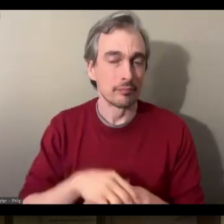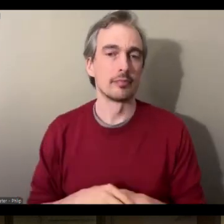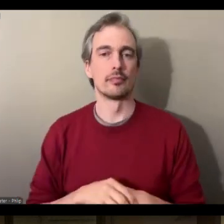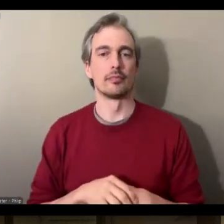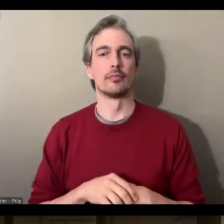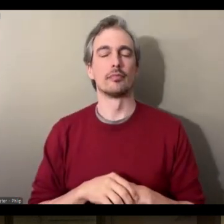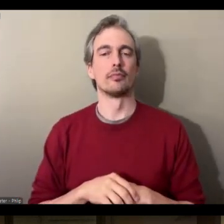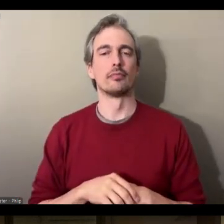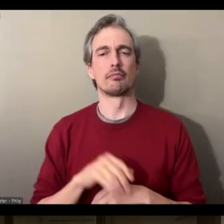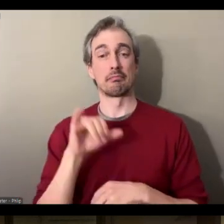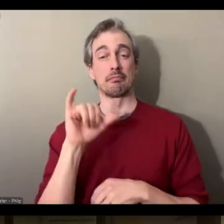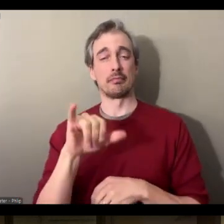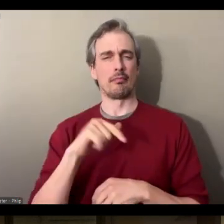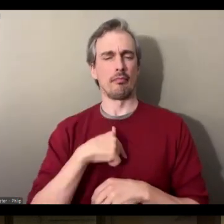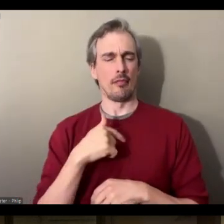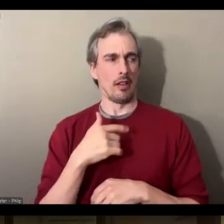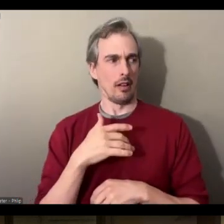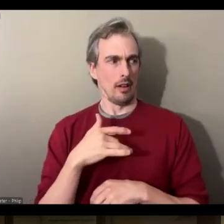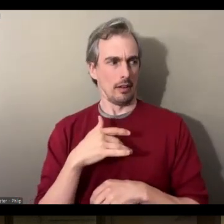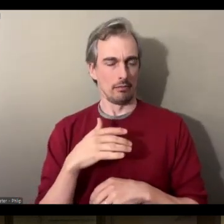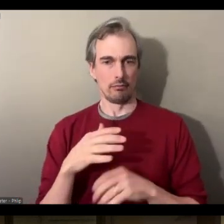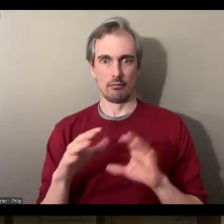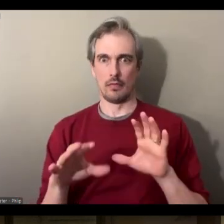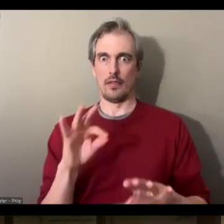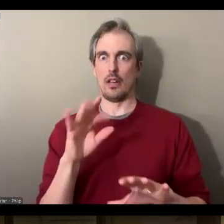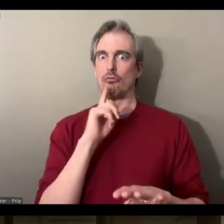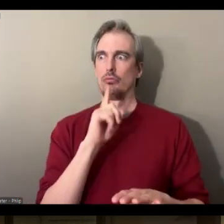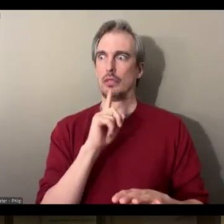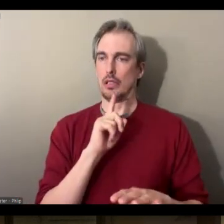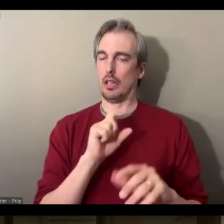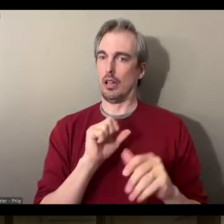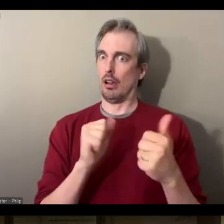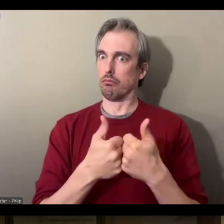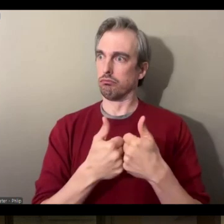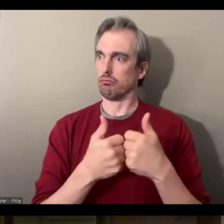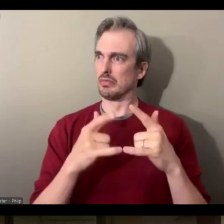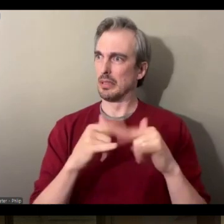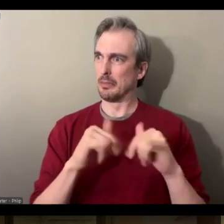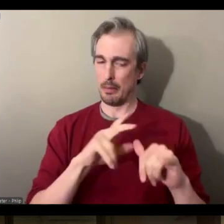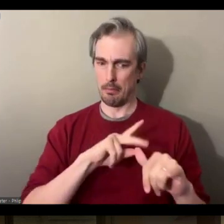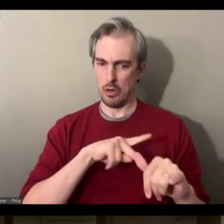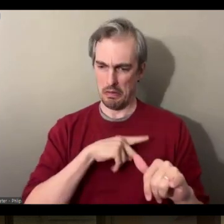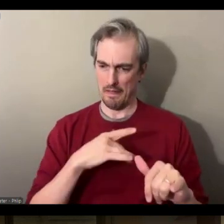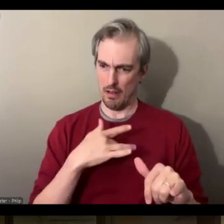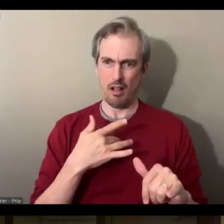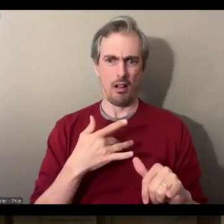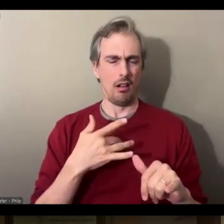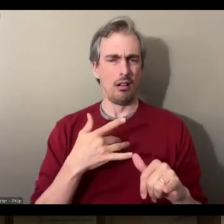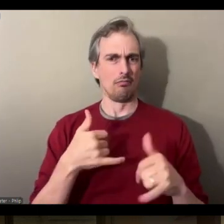challenging. And ultimately rewarding. And also something that I don't really see written about.